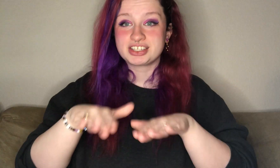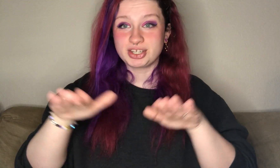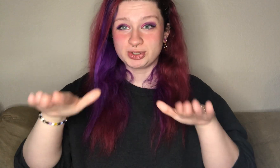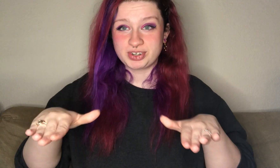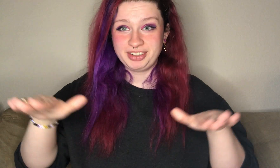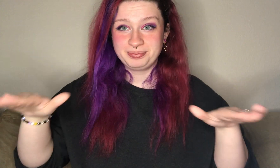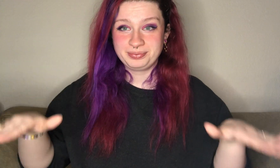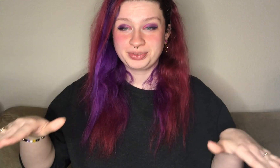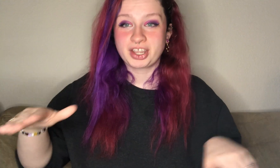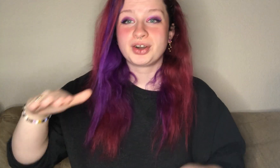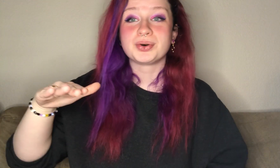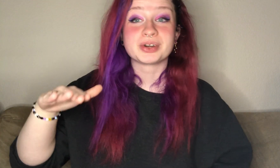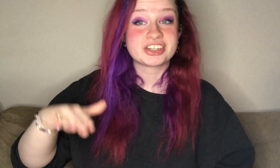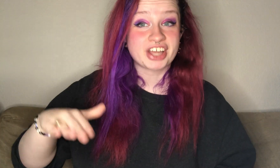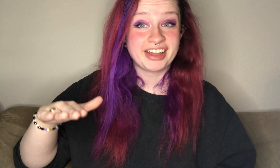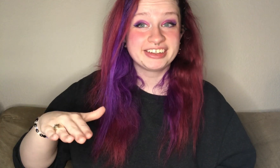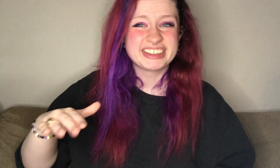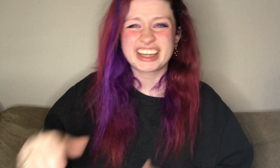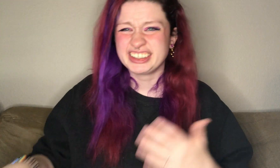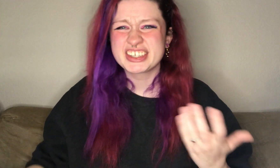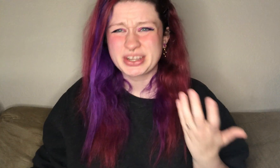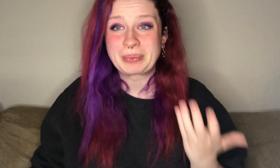children or child it kind of looks like you're